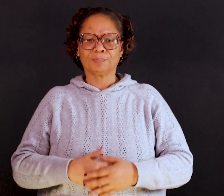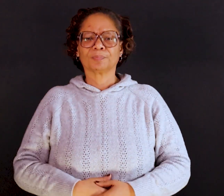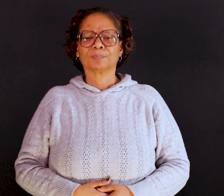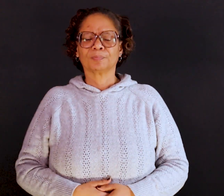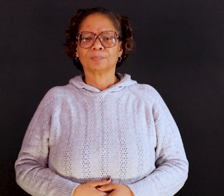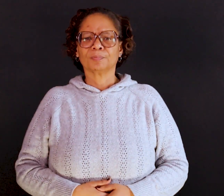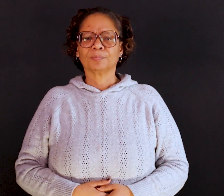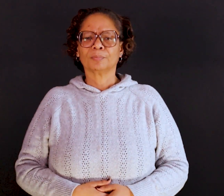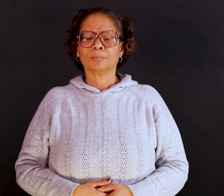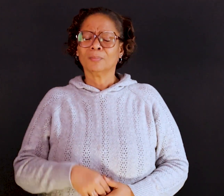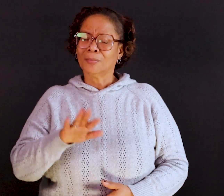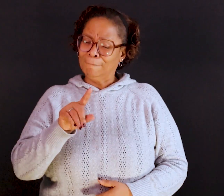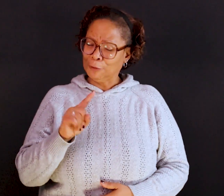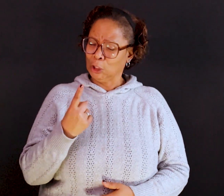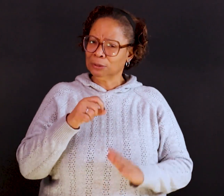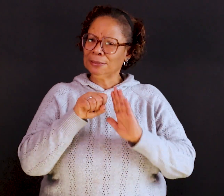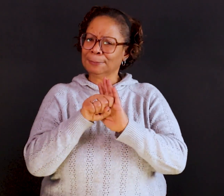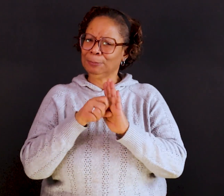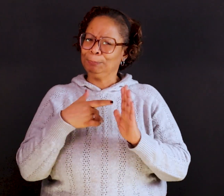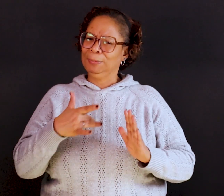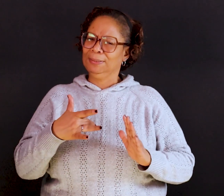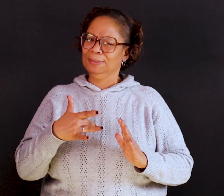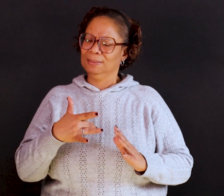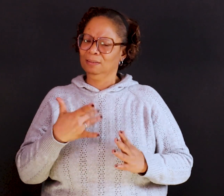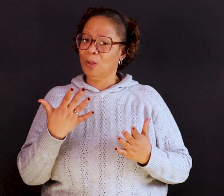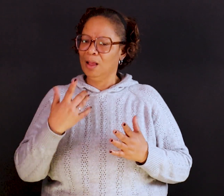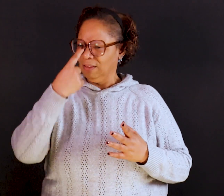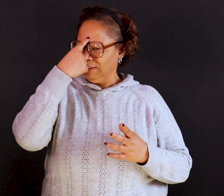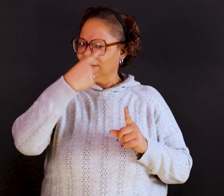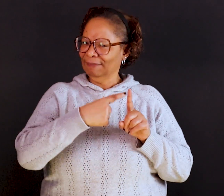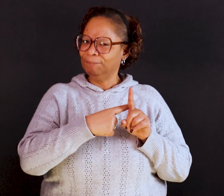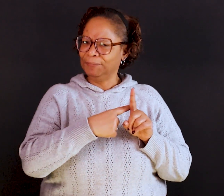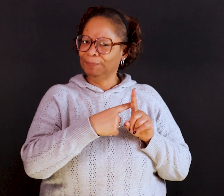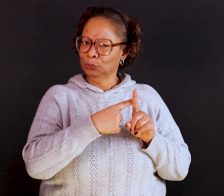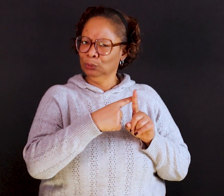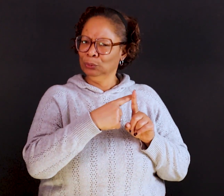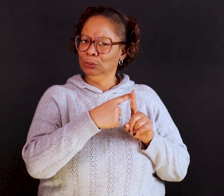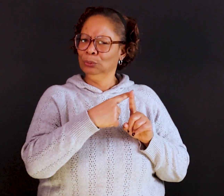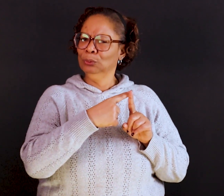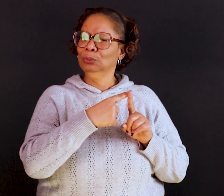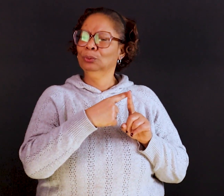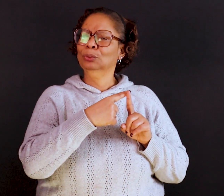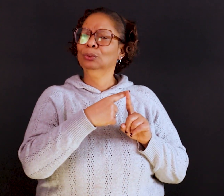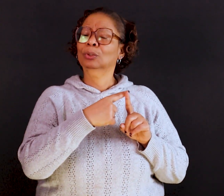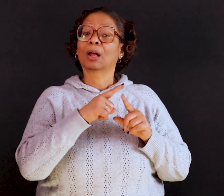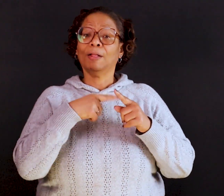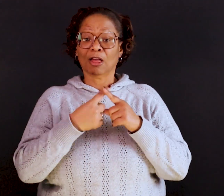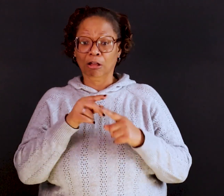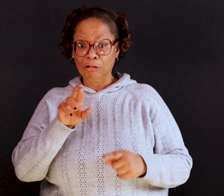The first symptom is usually fever.